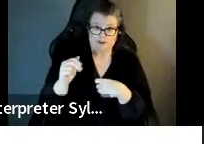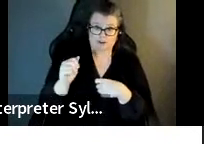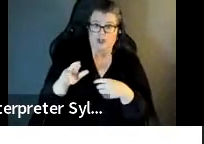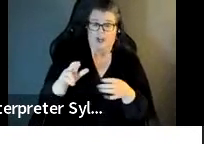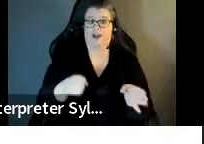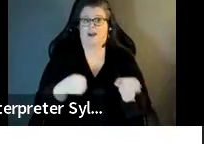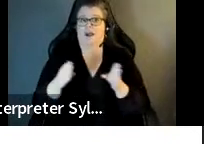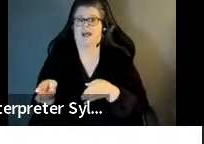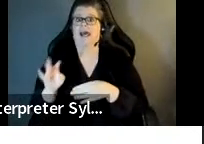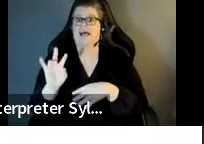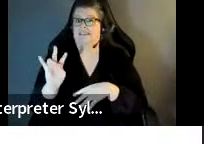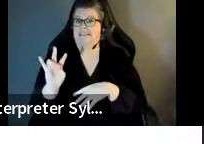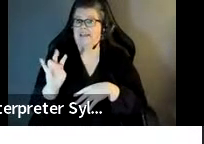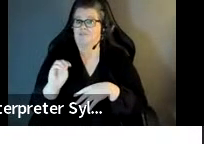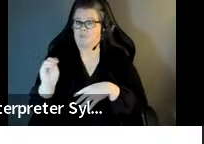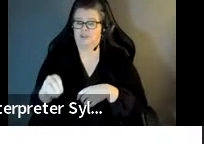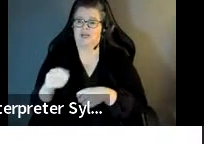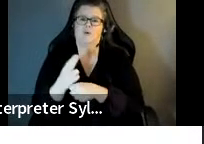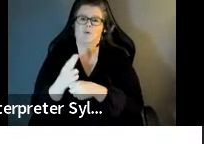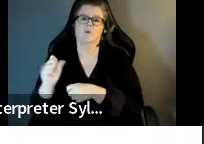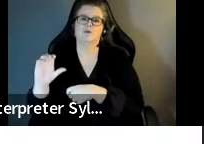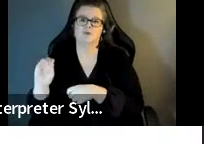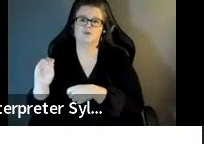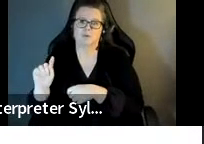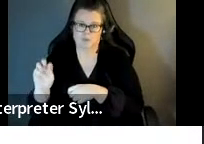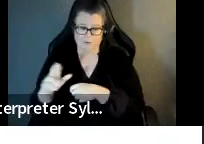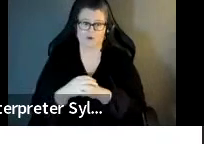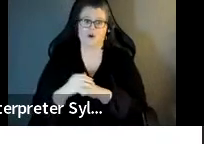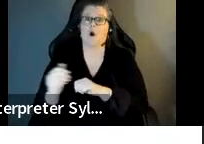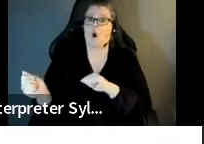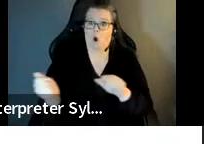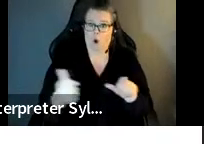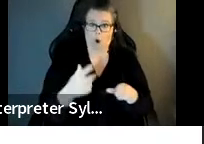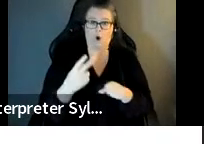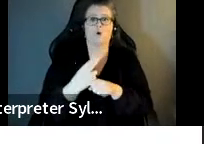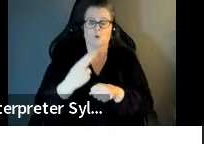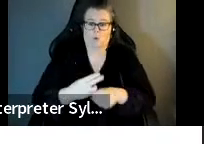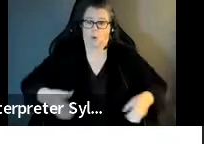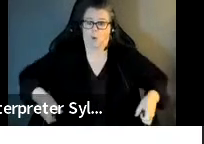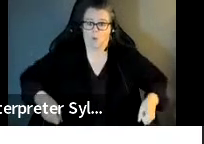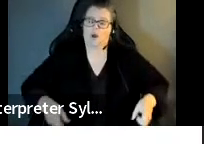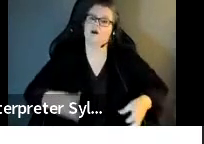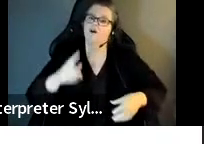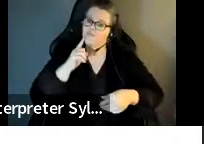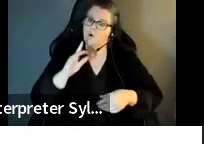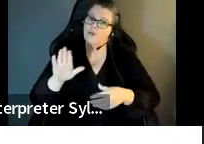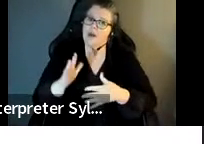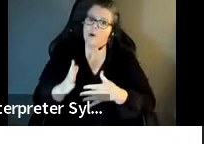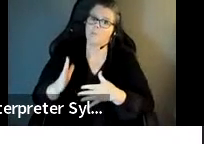All of our study participants used a wheeled mobility device as the primary means of their mobility.